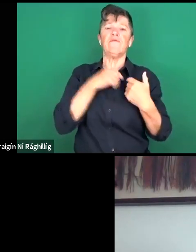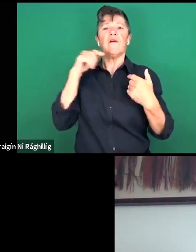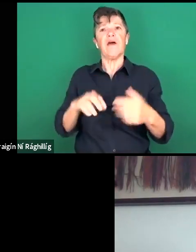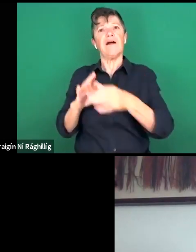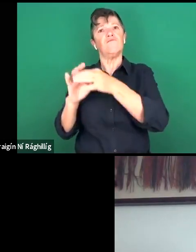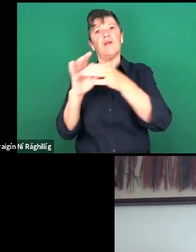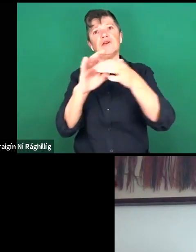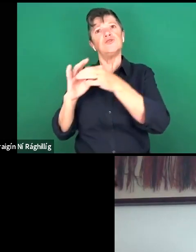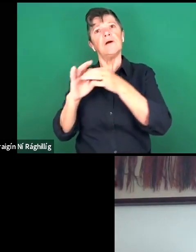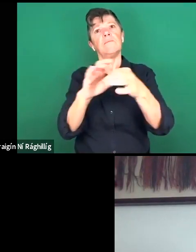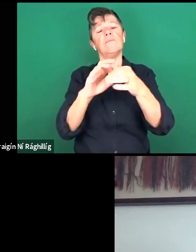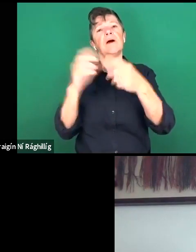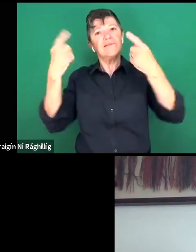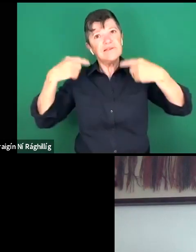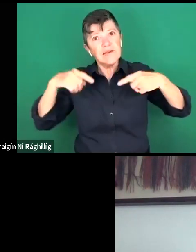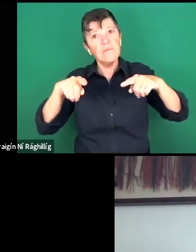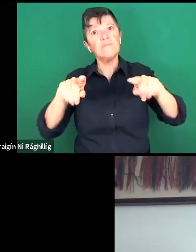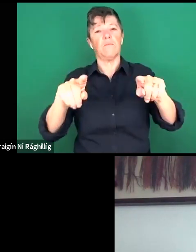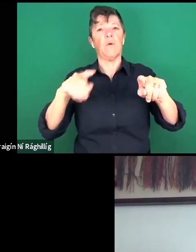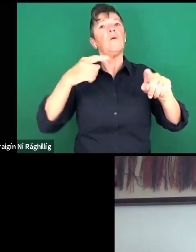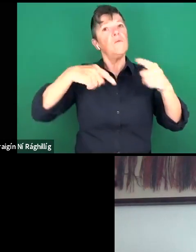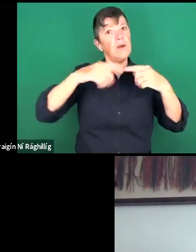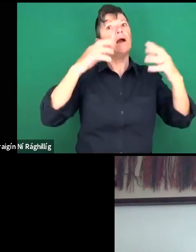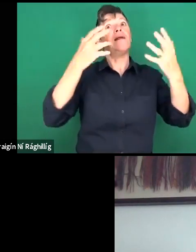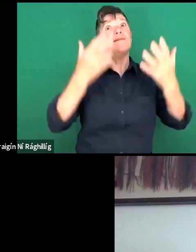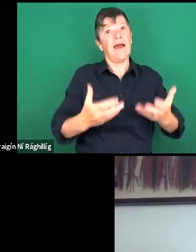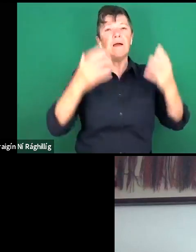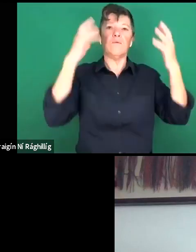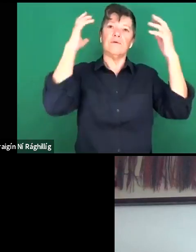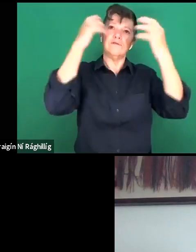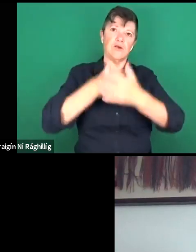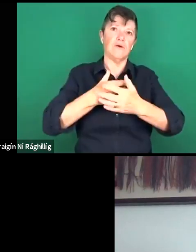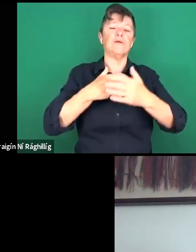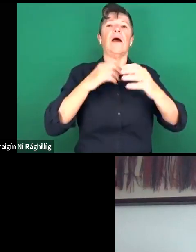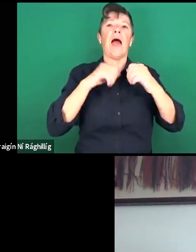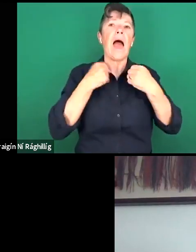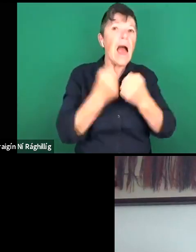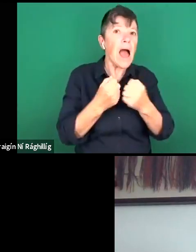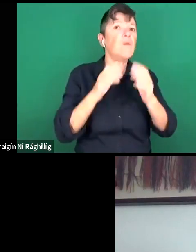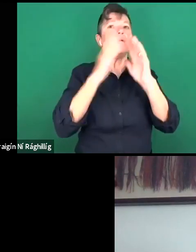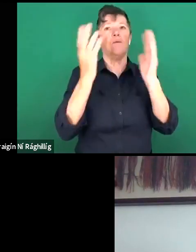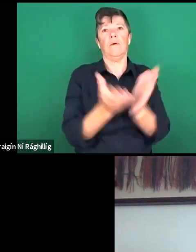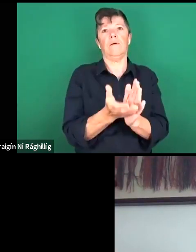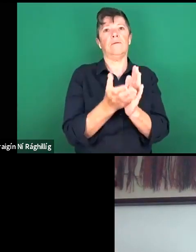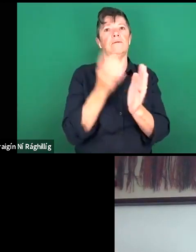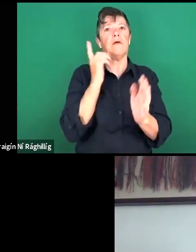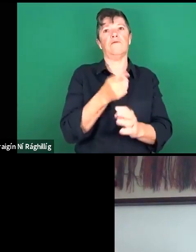from Estonia. How can we push for this change as social sciences